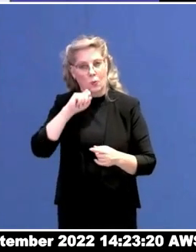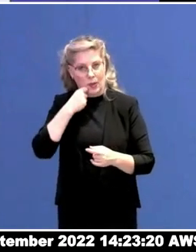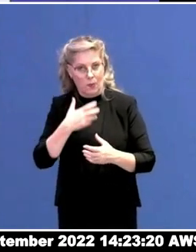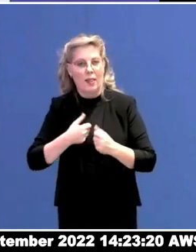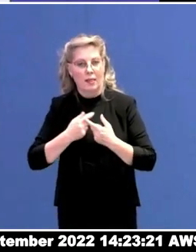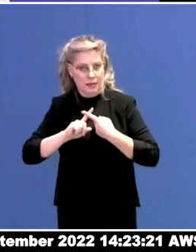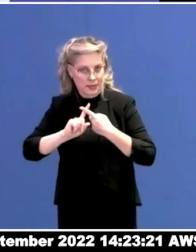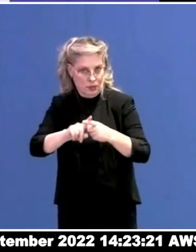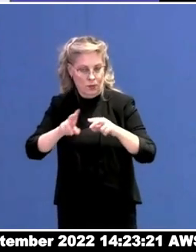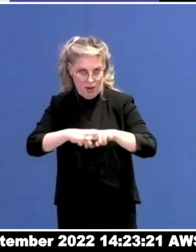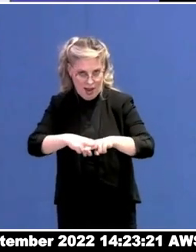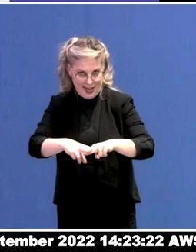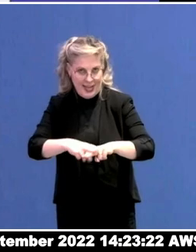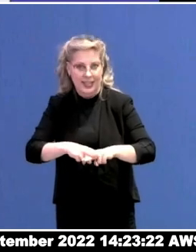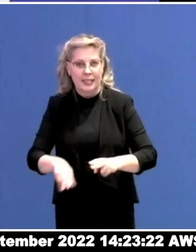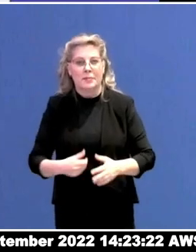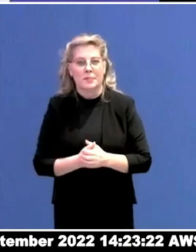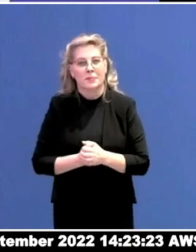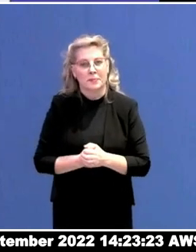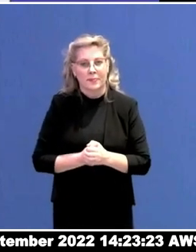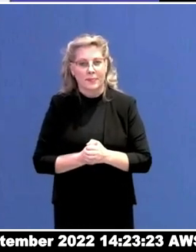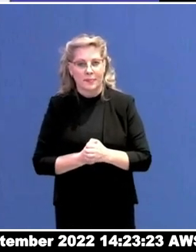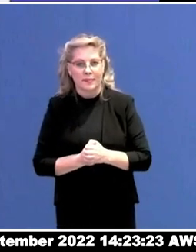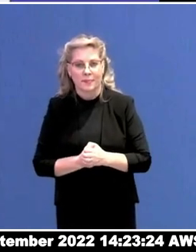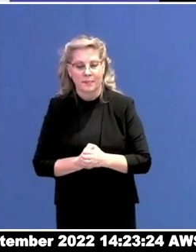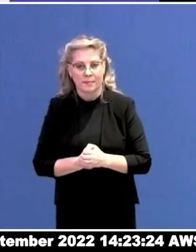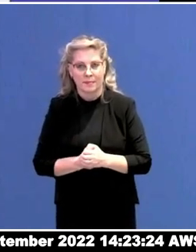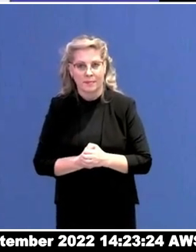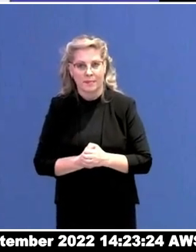Yes. Thank you very much. So, we will adjourn until 9 am on Friday.